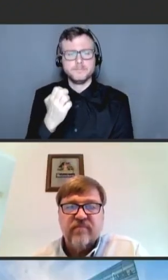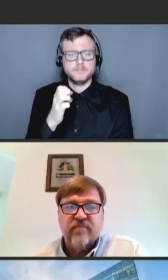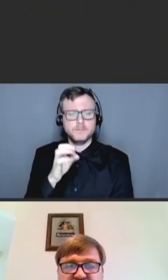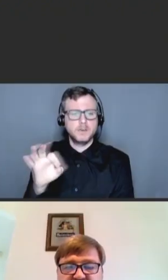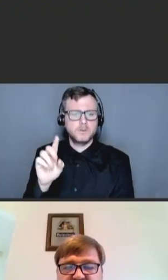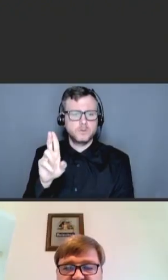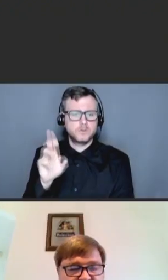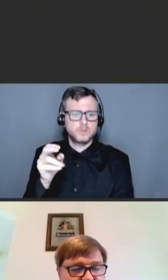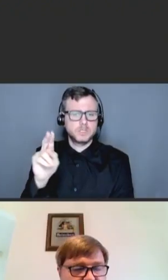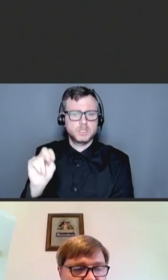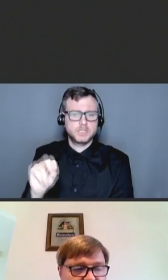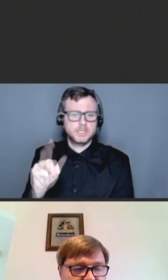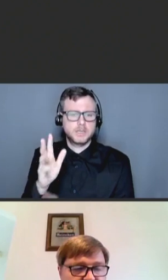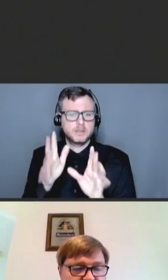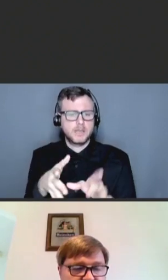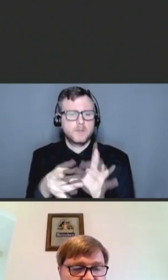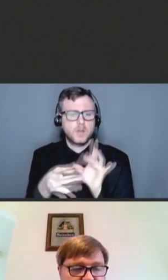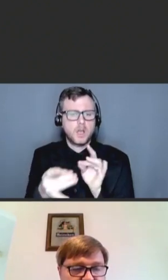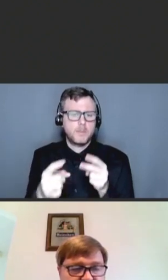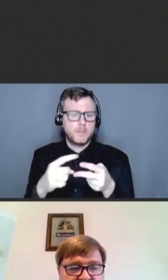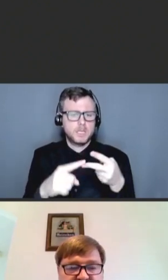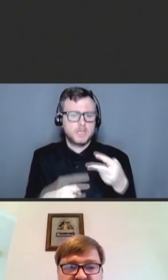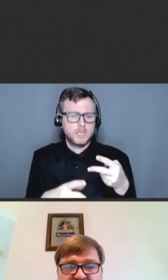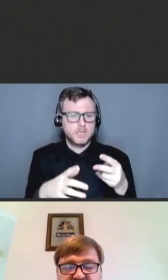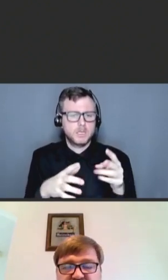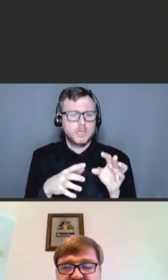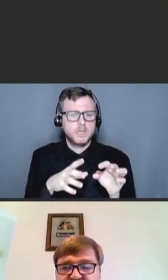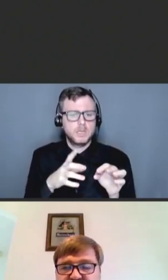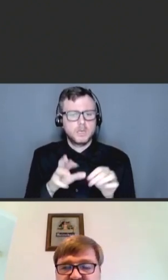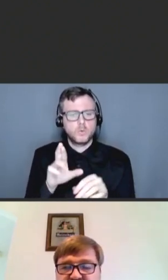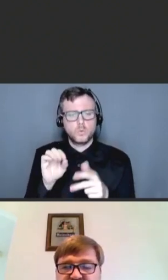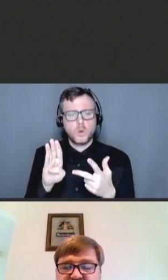in the chat. A couple of comments in the chat, and Rob Schechter has his hand up.